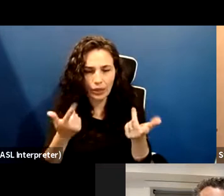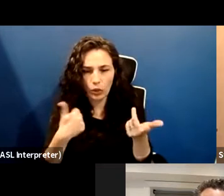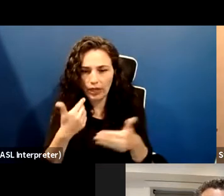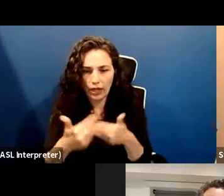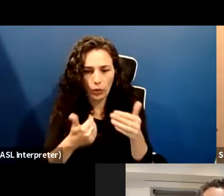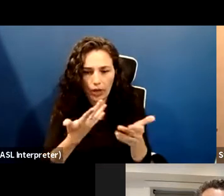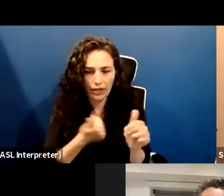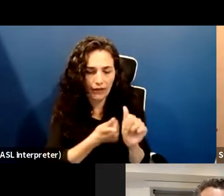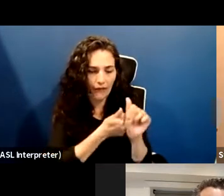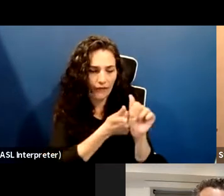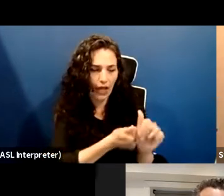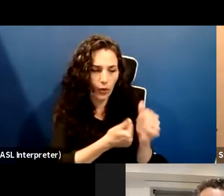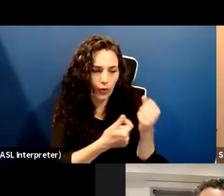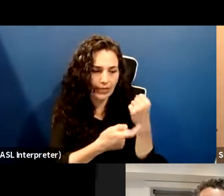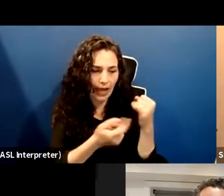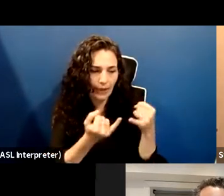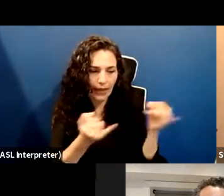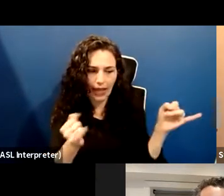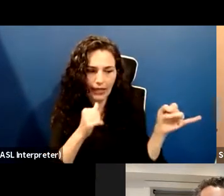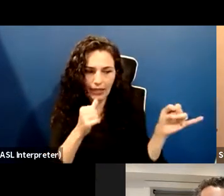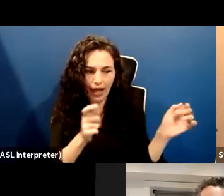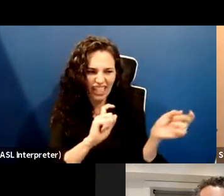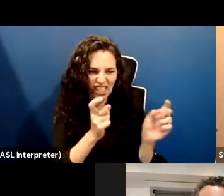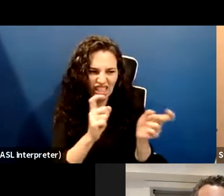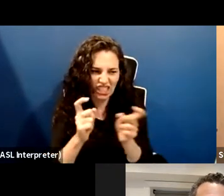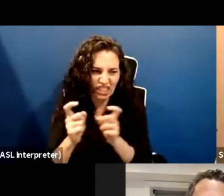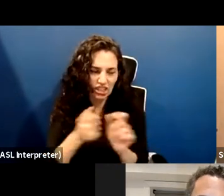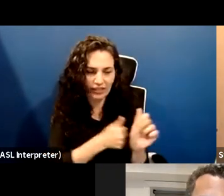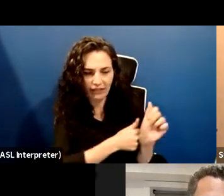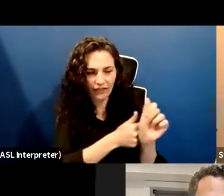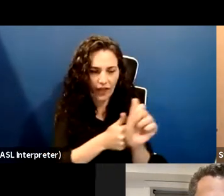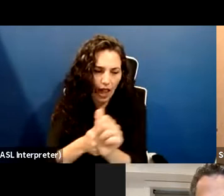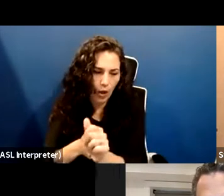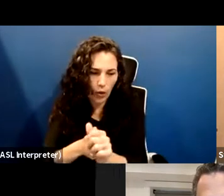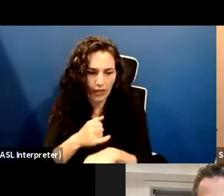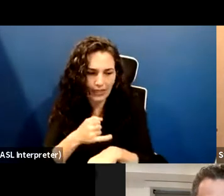We don't wanna manipulate. We just wanna go on the timeline and try to transcend this experience